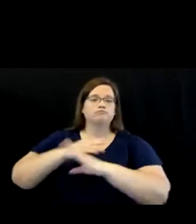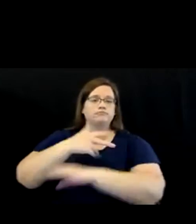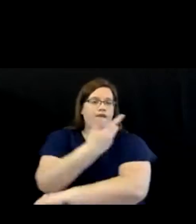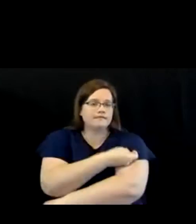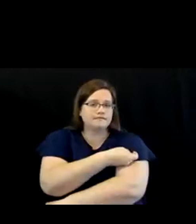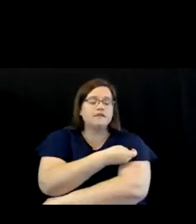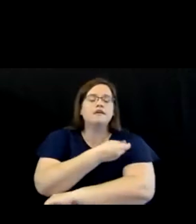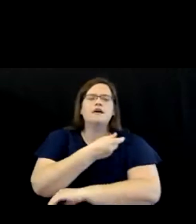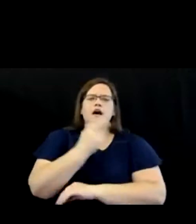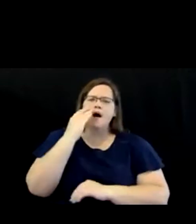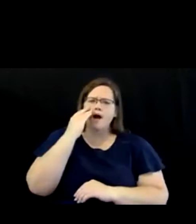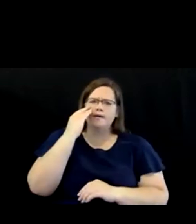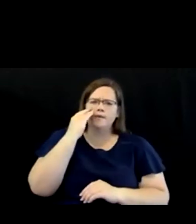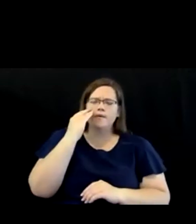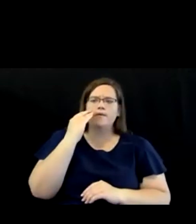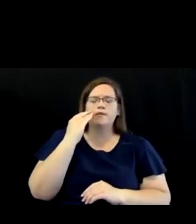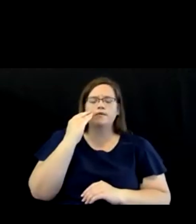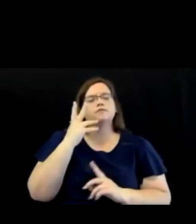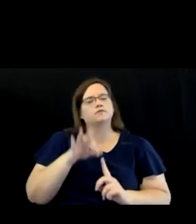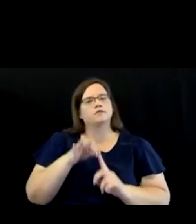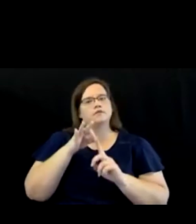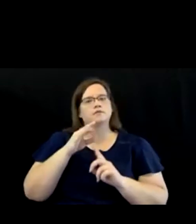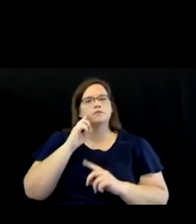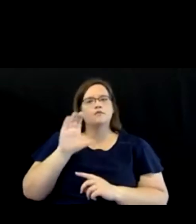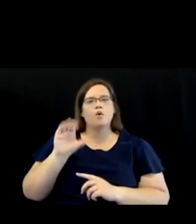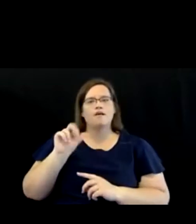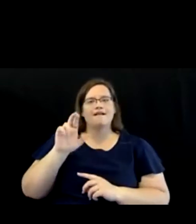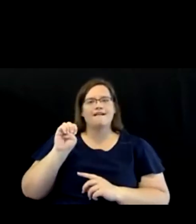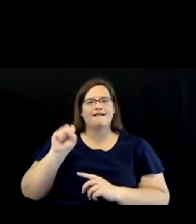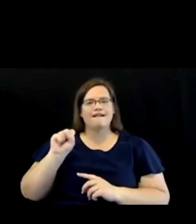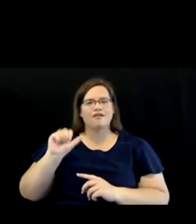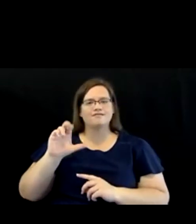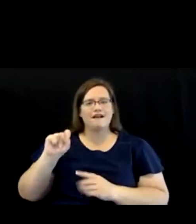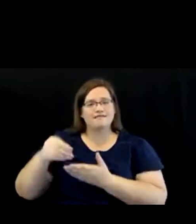that especially for CARES Act funds and if you've been on the